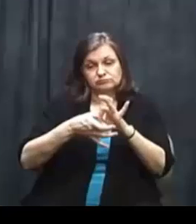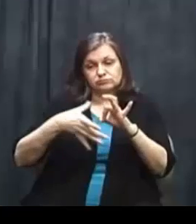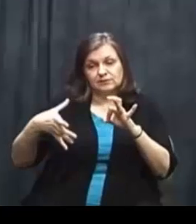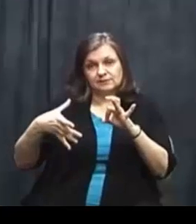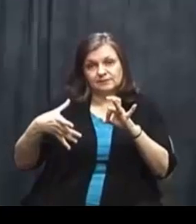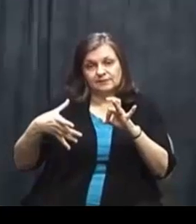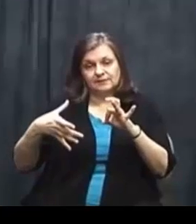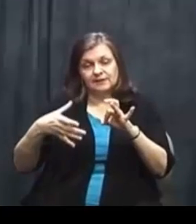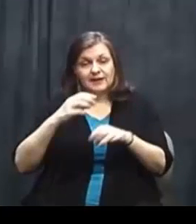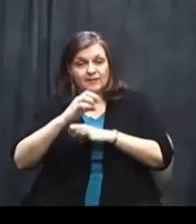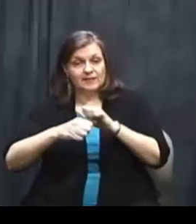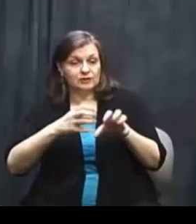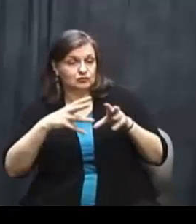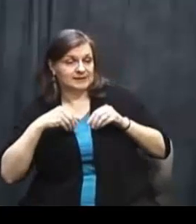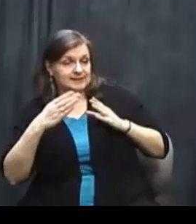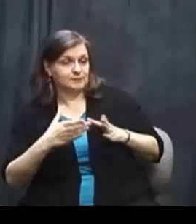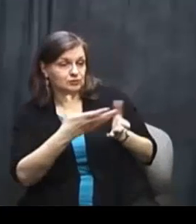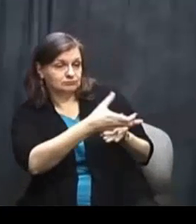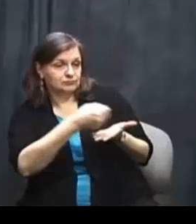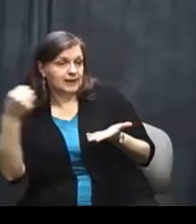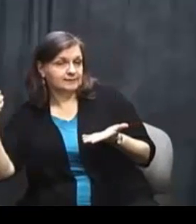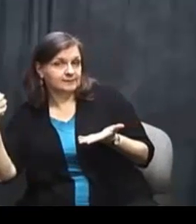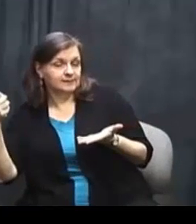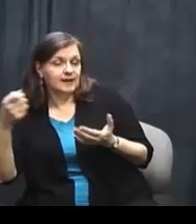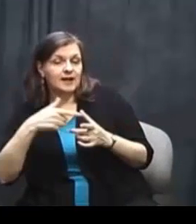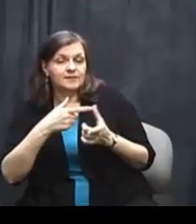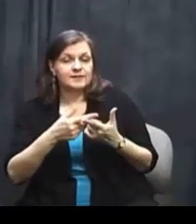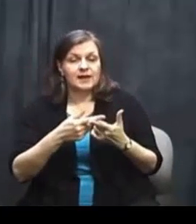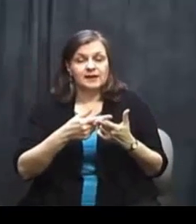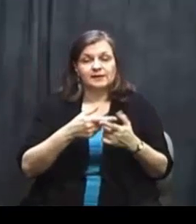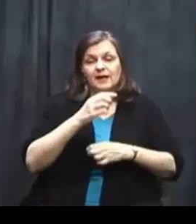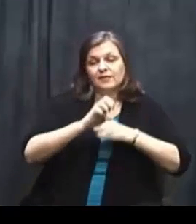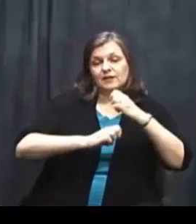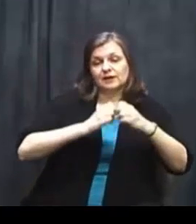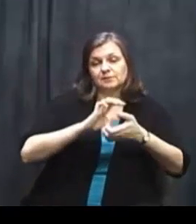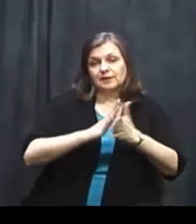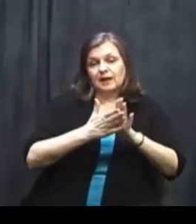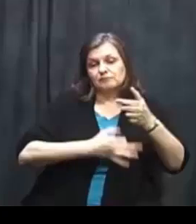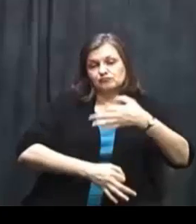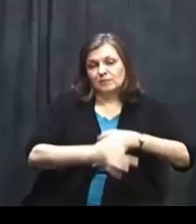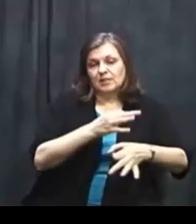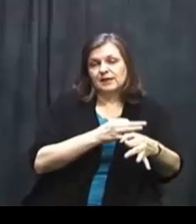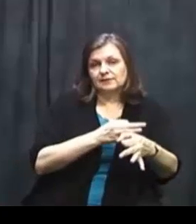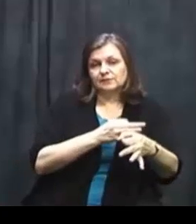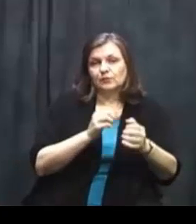to this electron acceptor and then it's going to replace those electrons